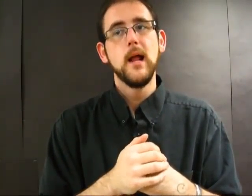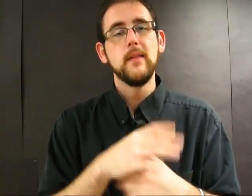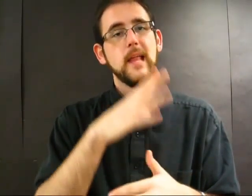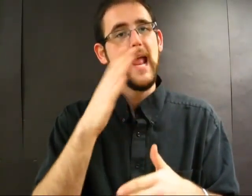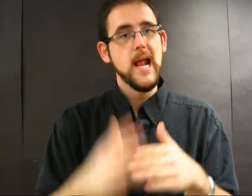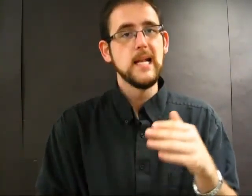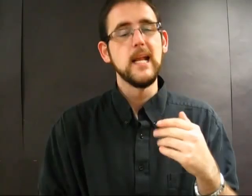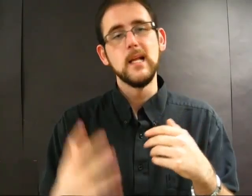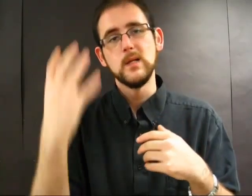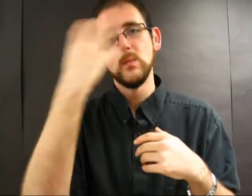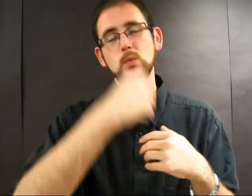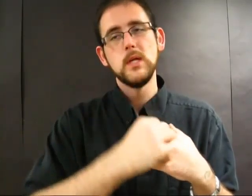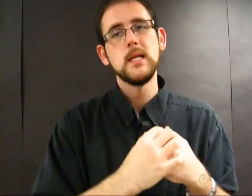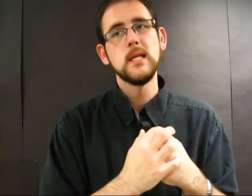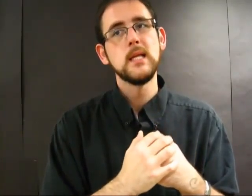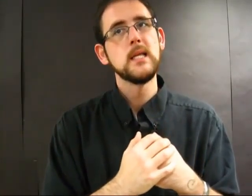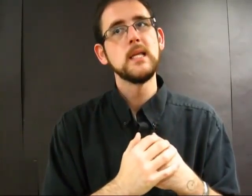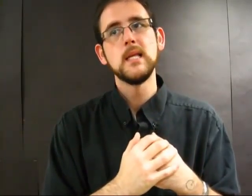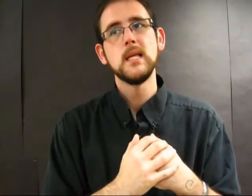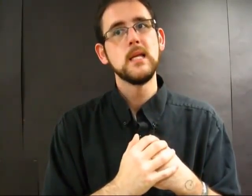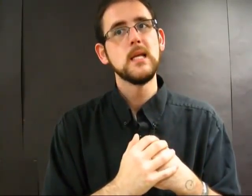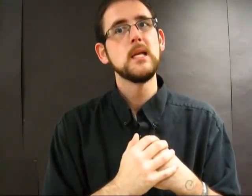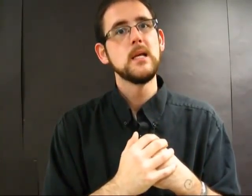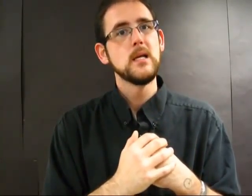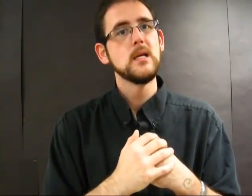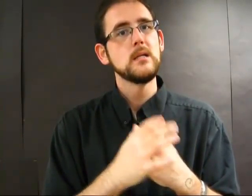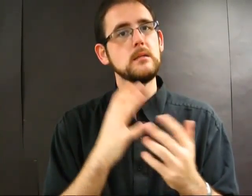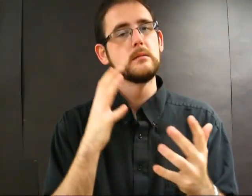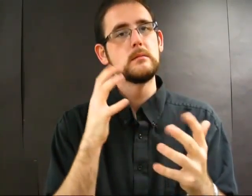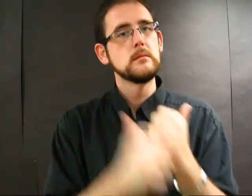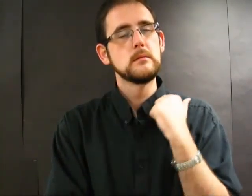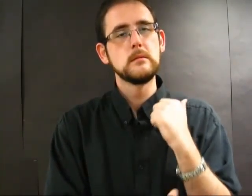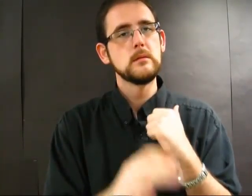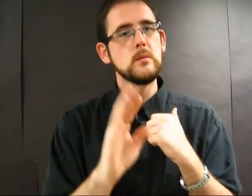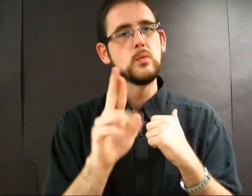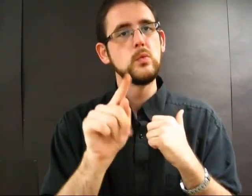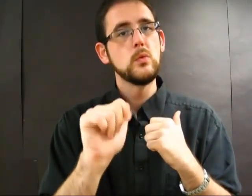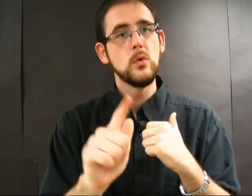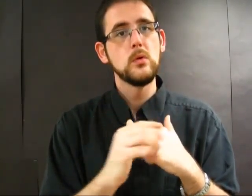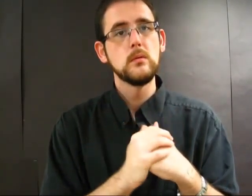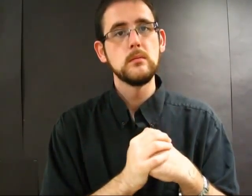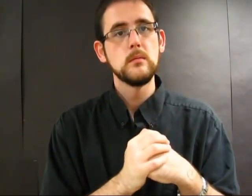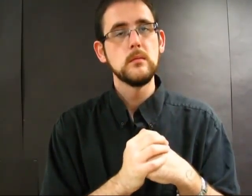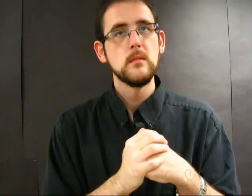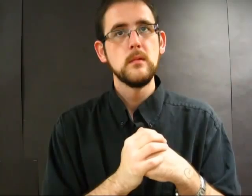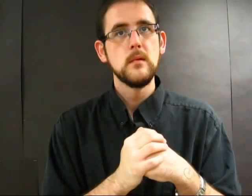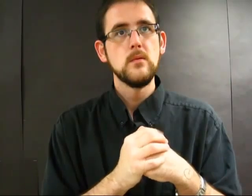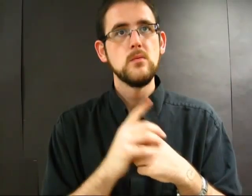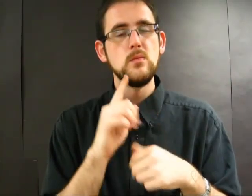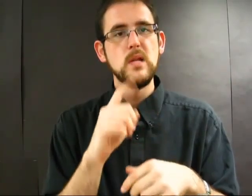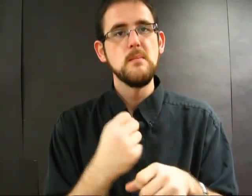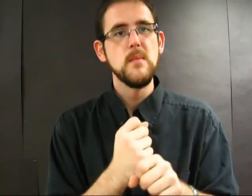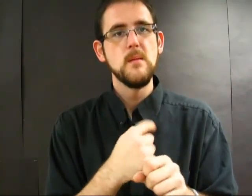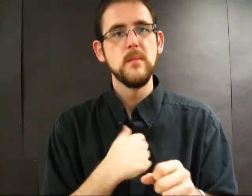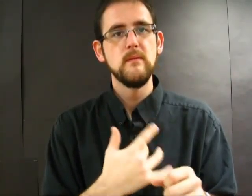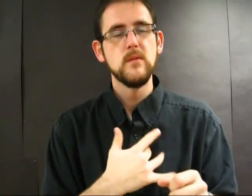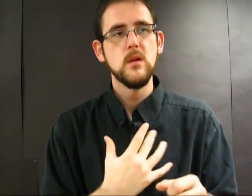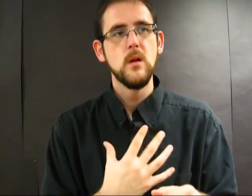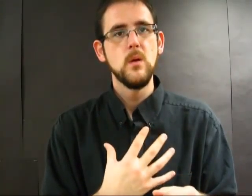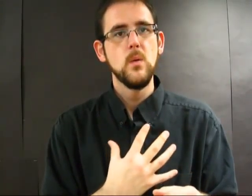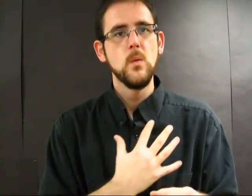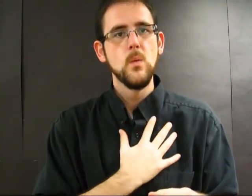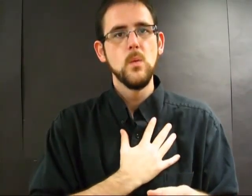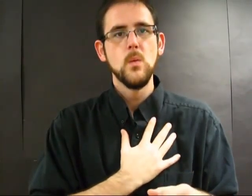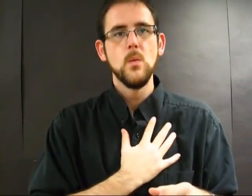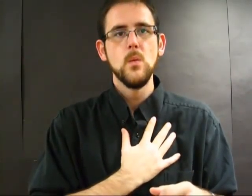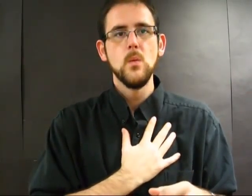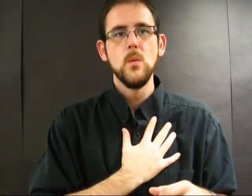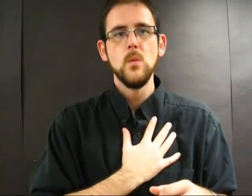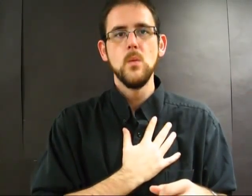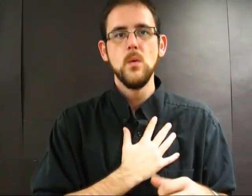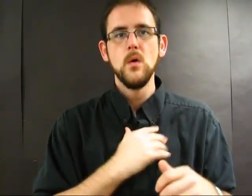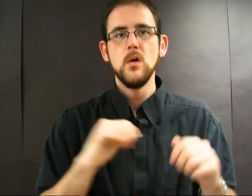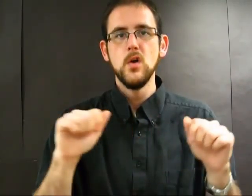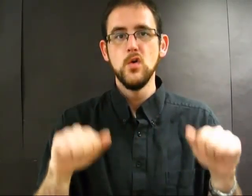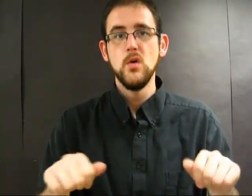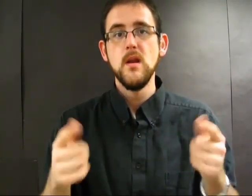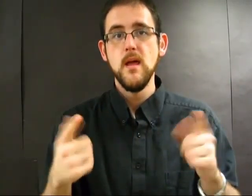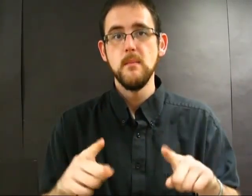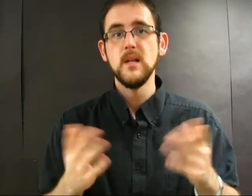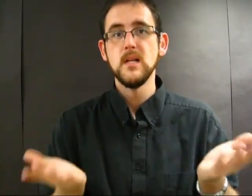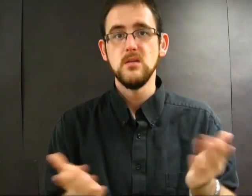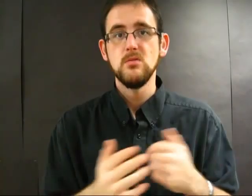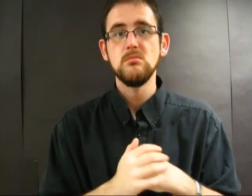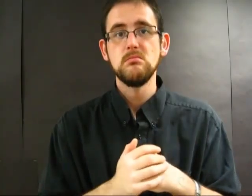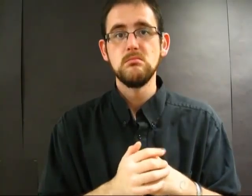The ending is pretty brutal. It really hit me and made me think it could happen here.